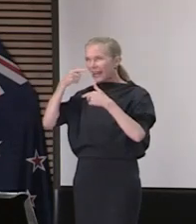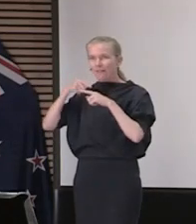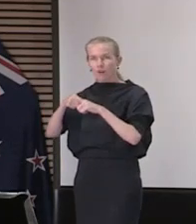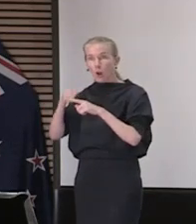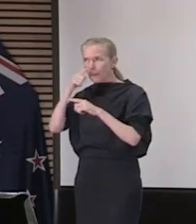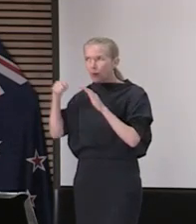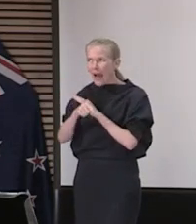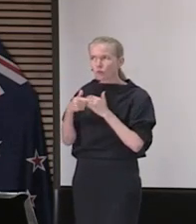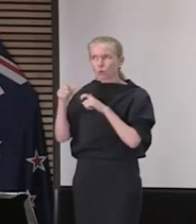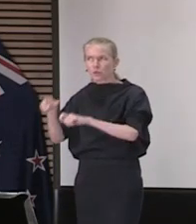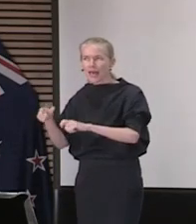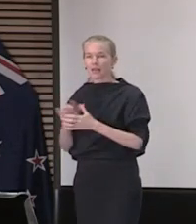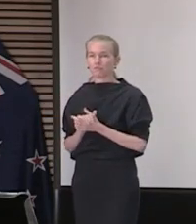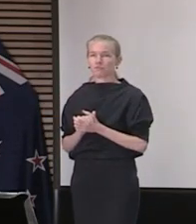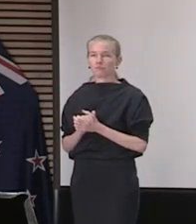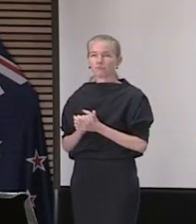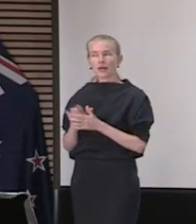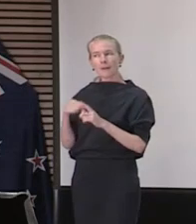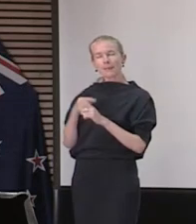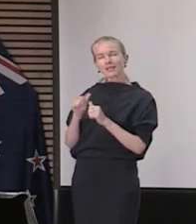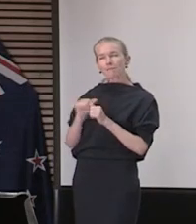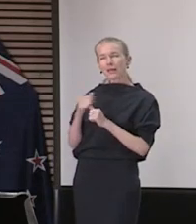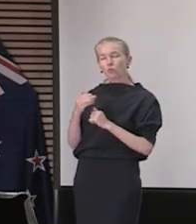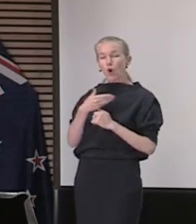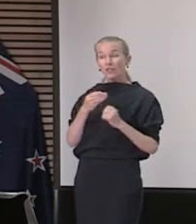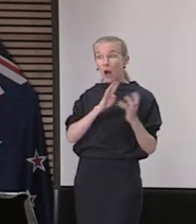people in the samefacility without being incontact with each other.